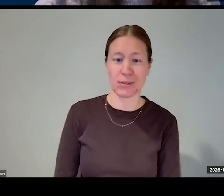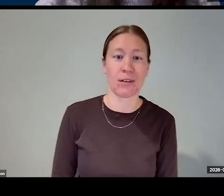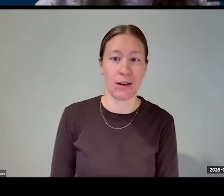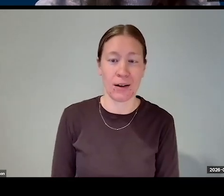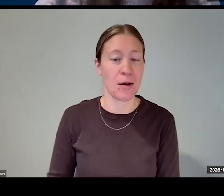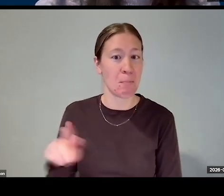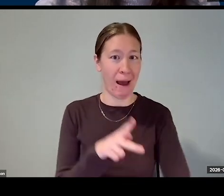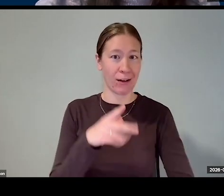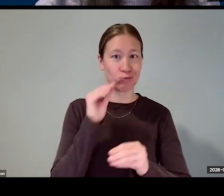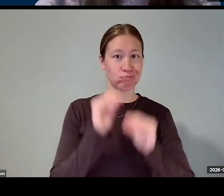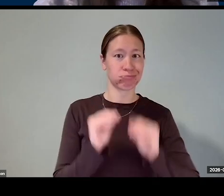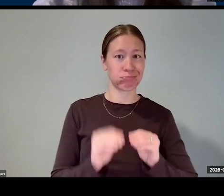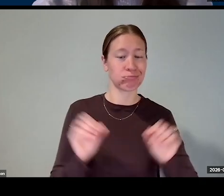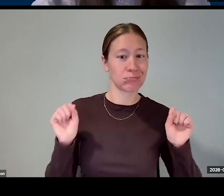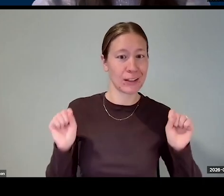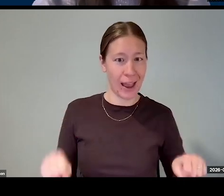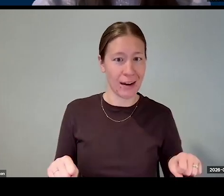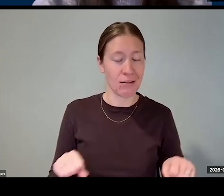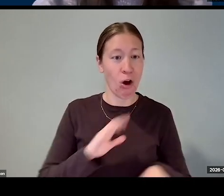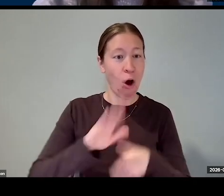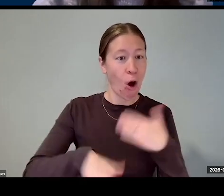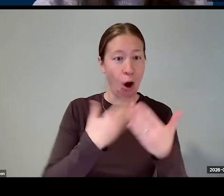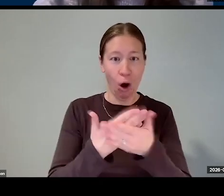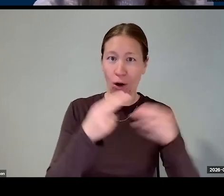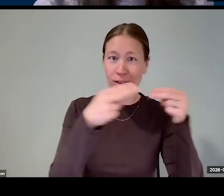now all of my slides have that background layer